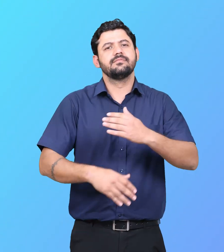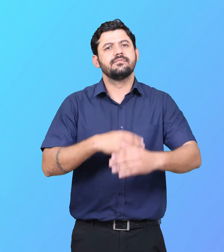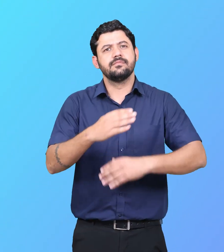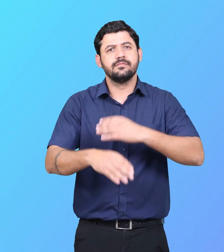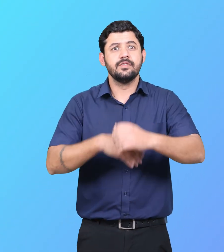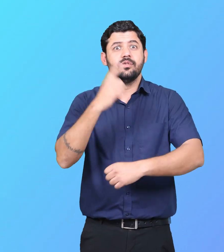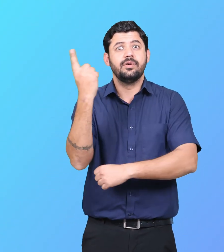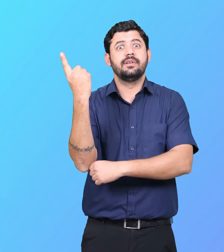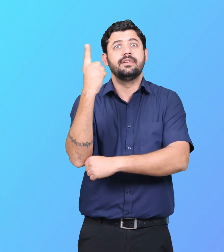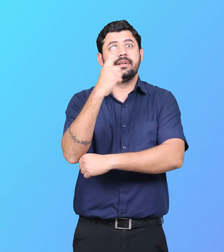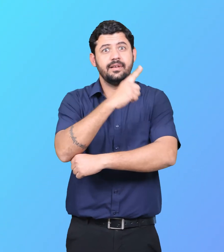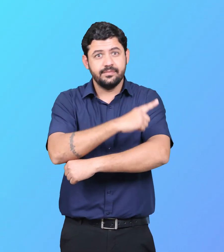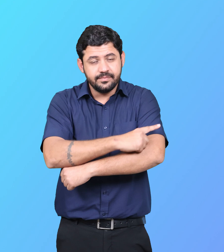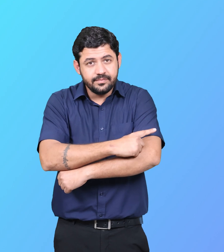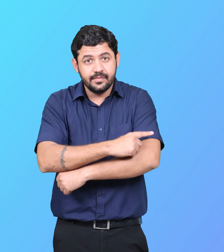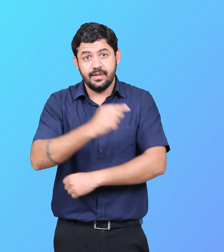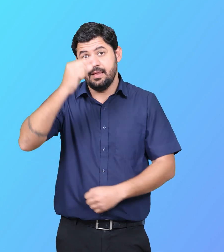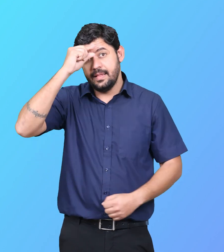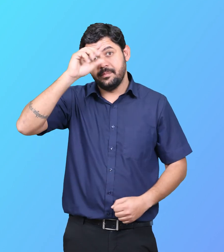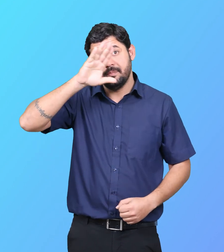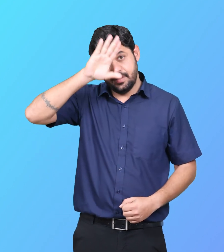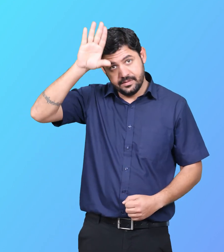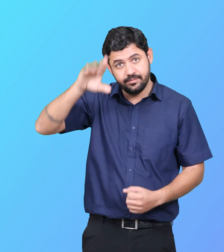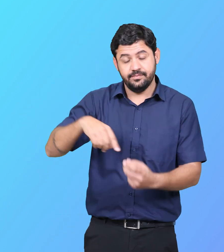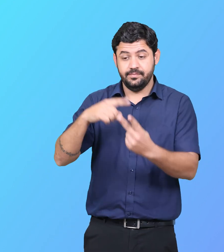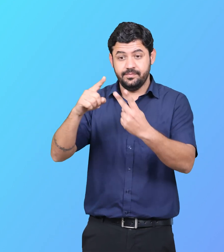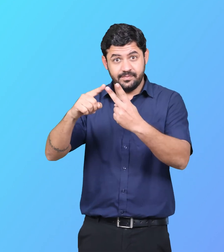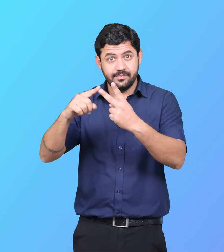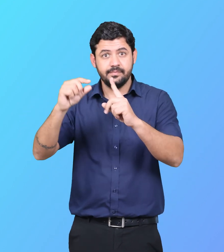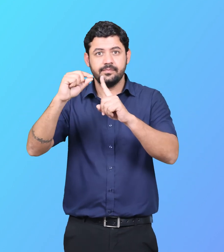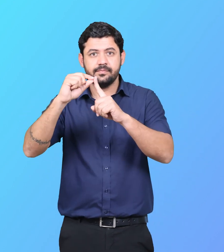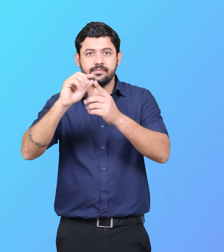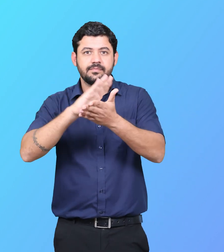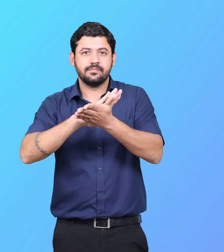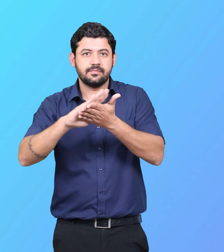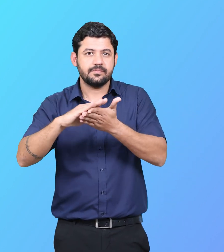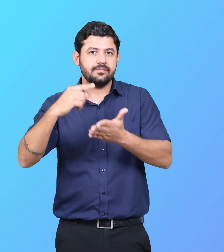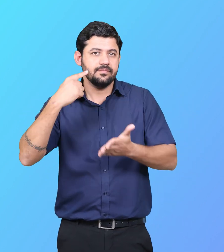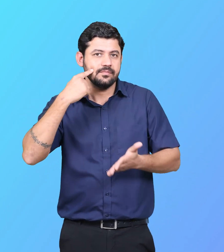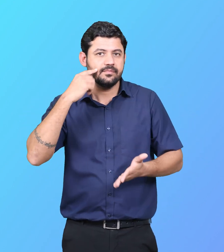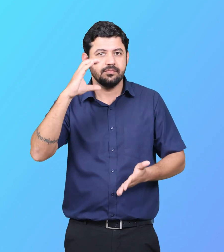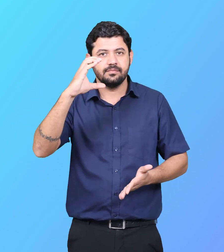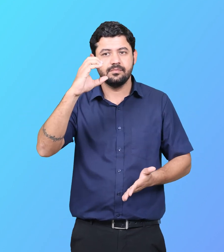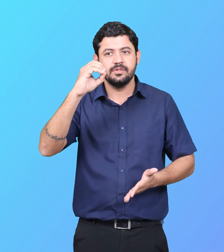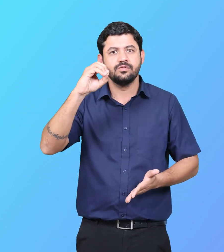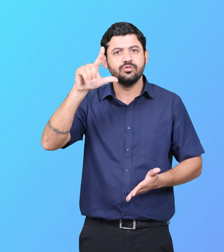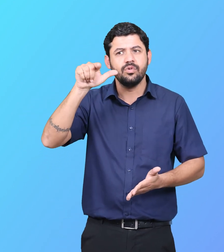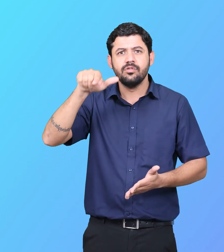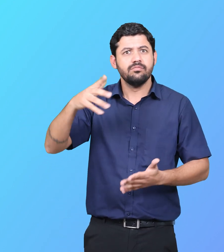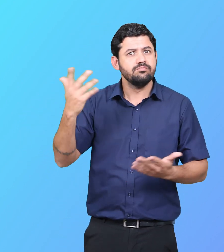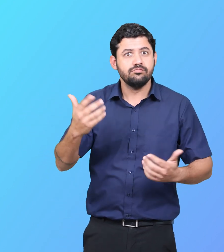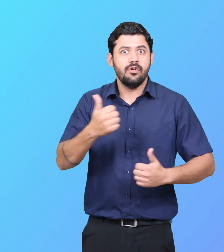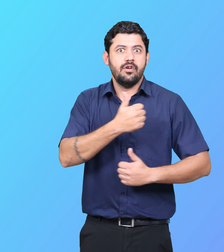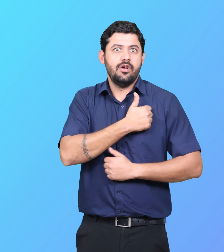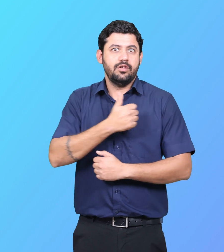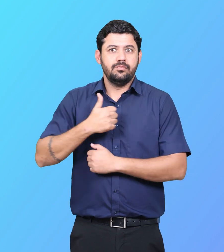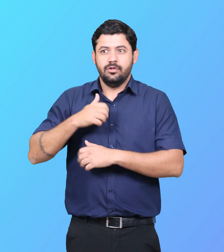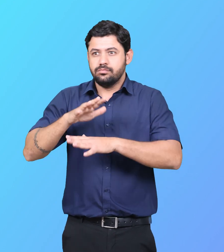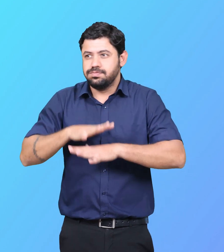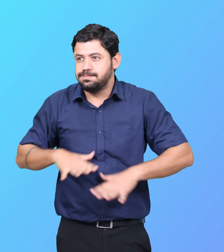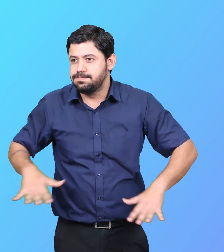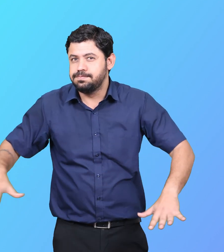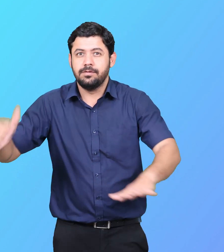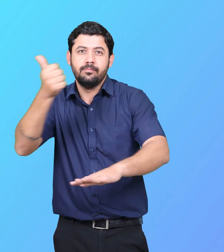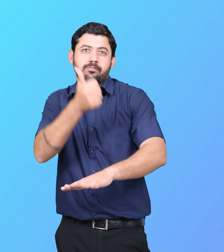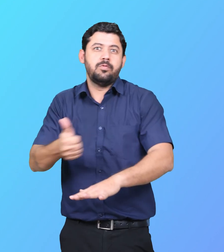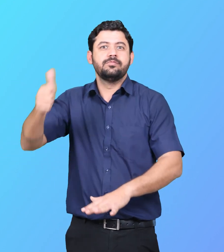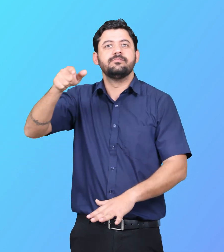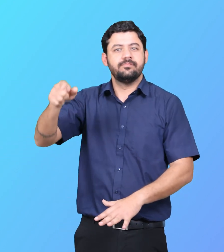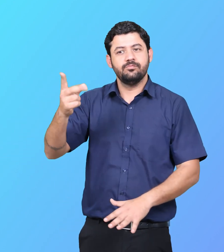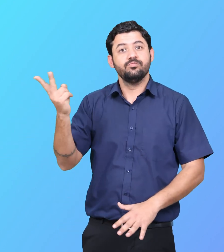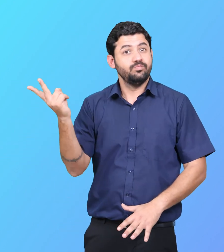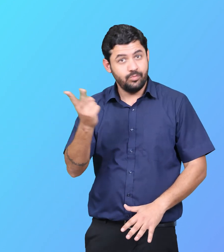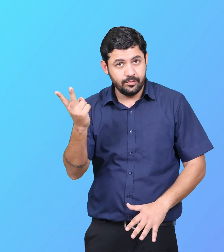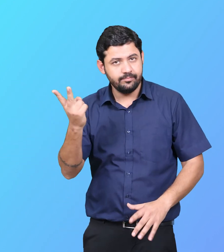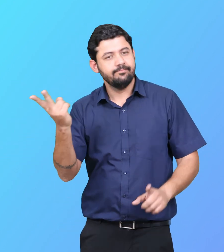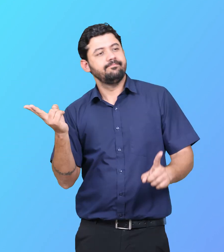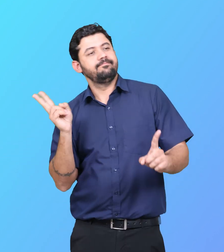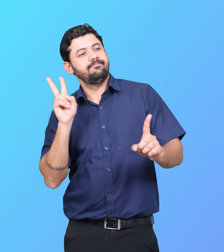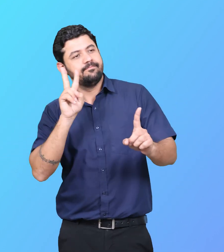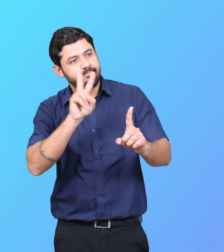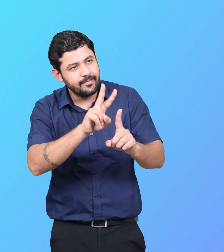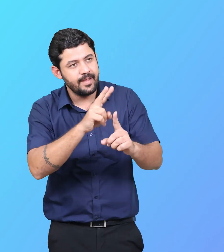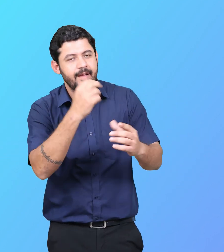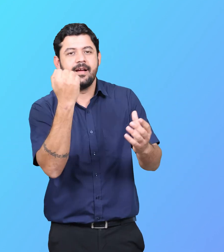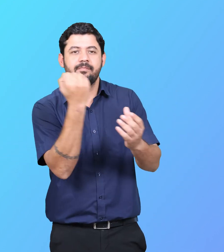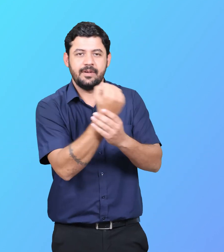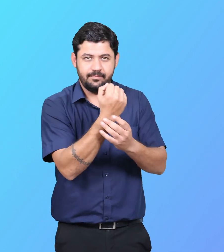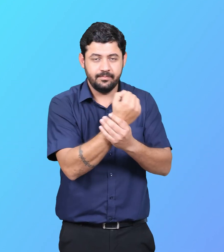One day King Abimelech went with Phicol, his army commander, to see Abraham.